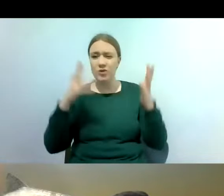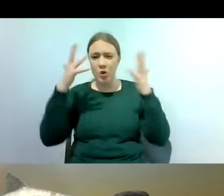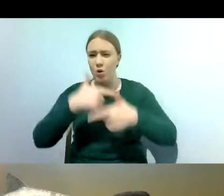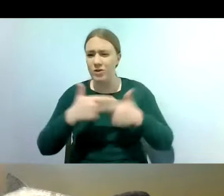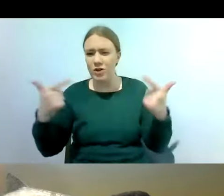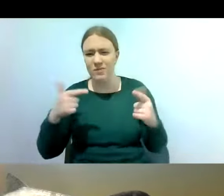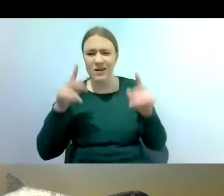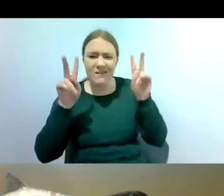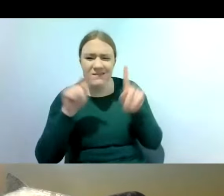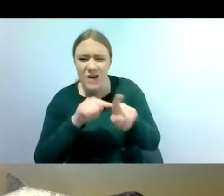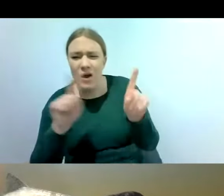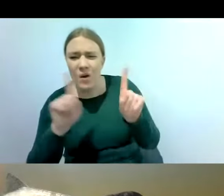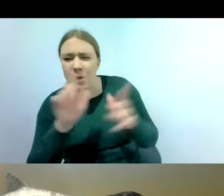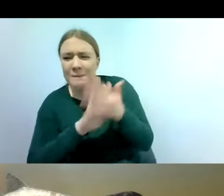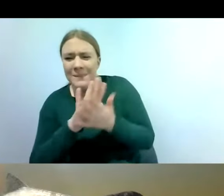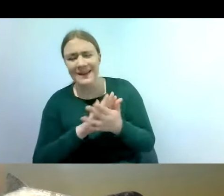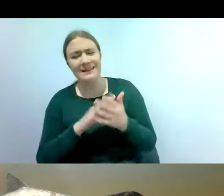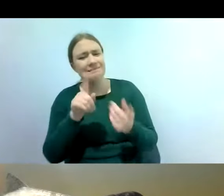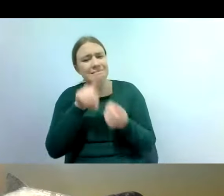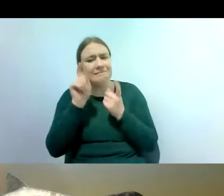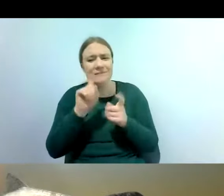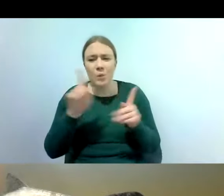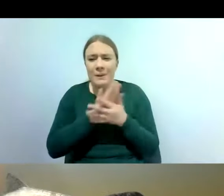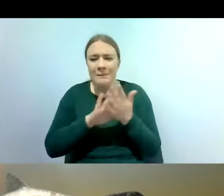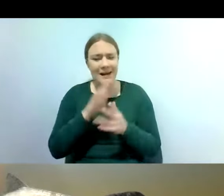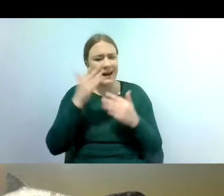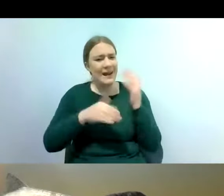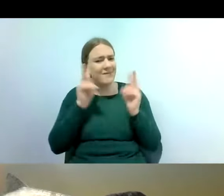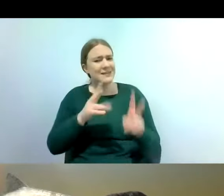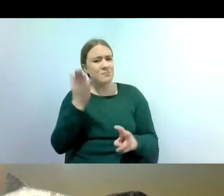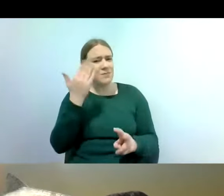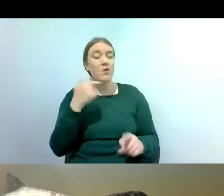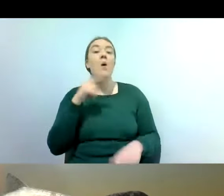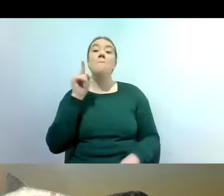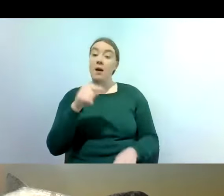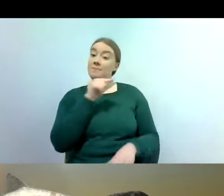they they're potentially quite hard to interpret if you've never seen them before but this uh this